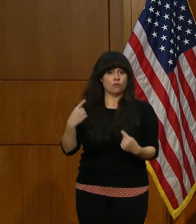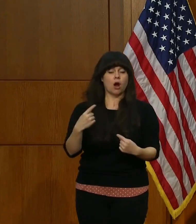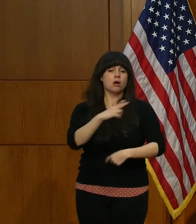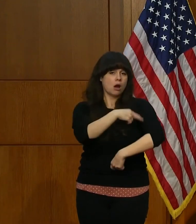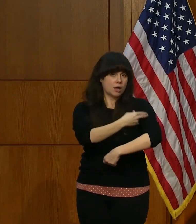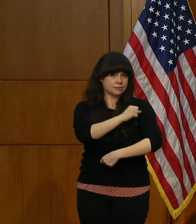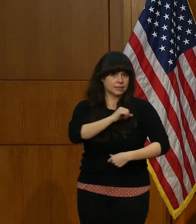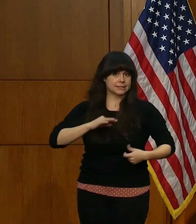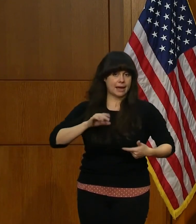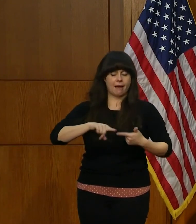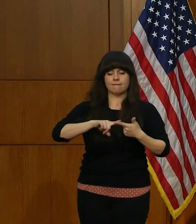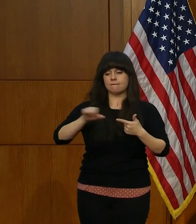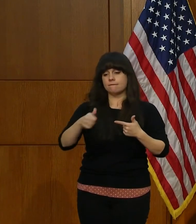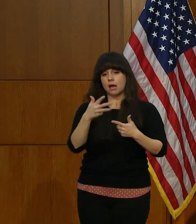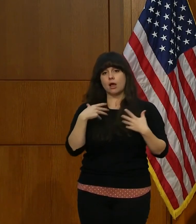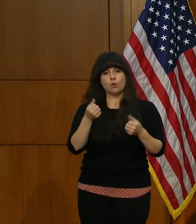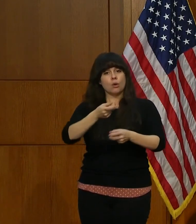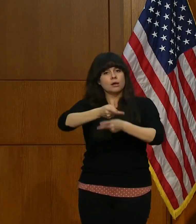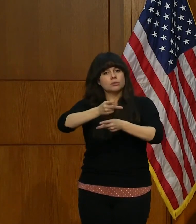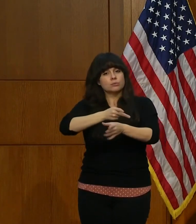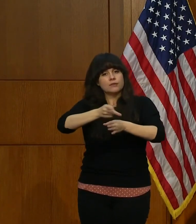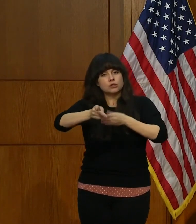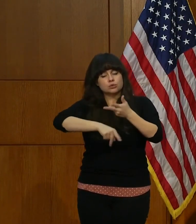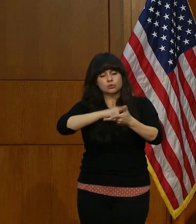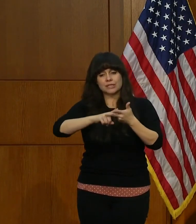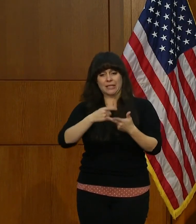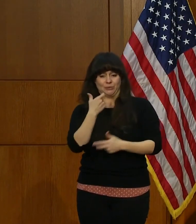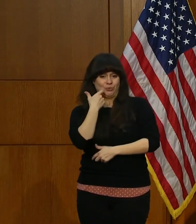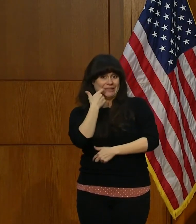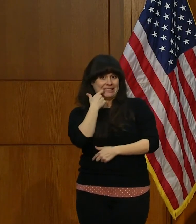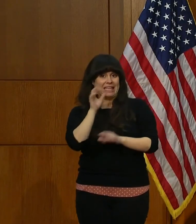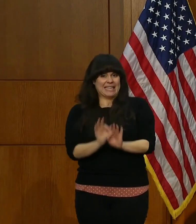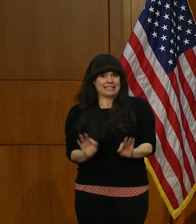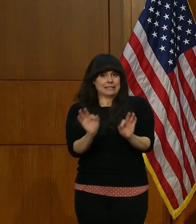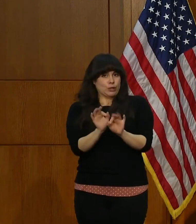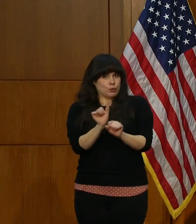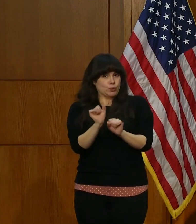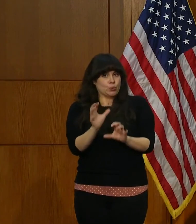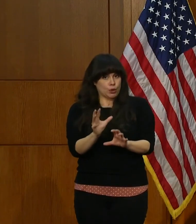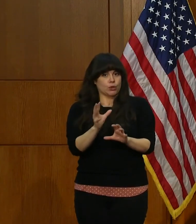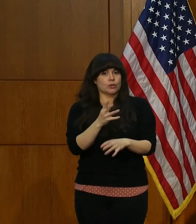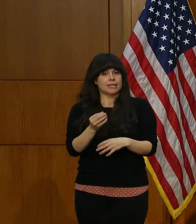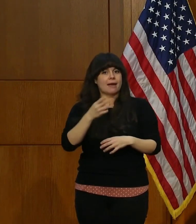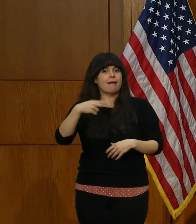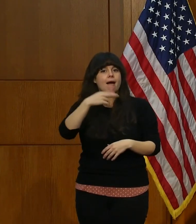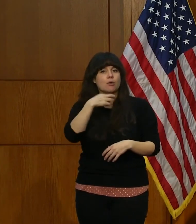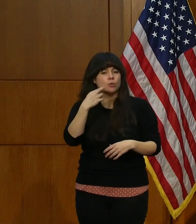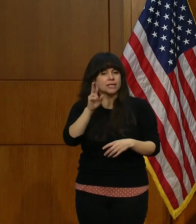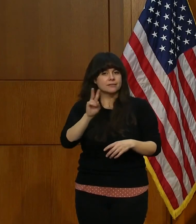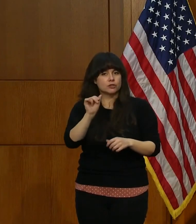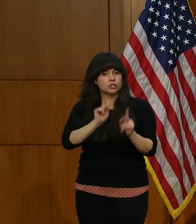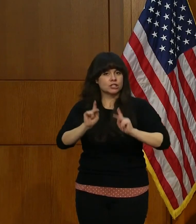POPULATION OF PEOPLE VACCINATED SO FAR INCLUDES HOSPITAL STAFF, OTHER HEALTH CARE PROFESSIONALS